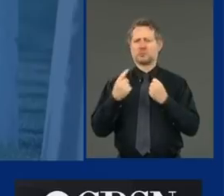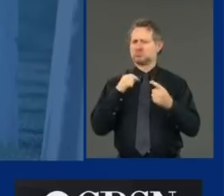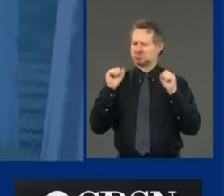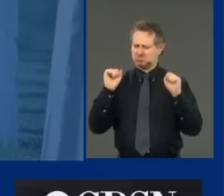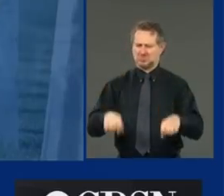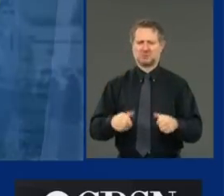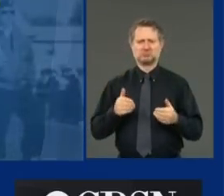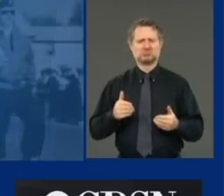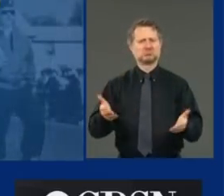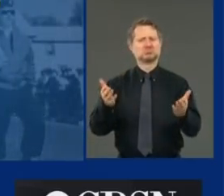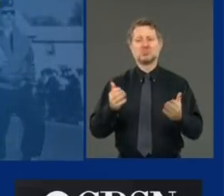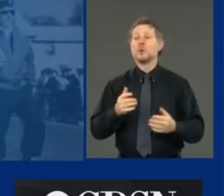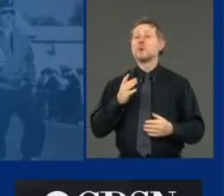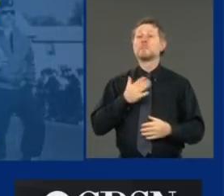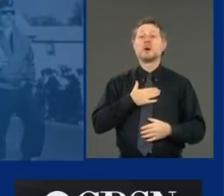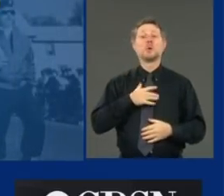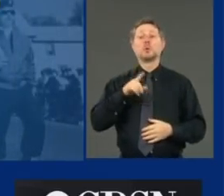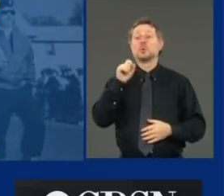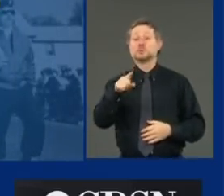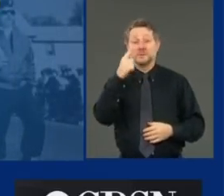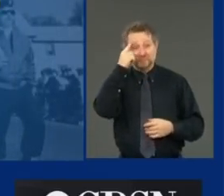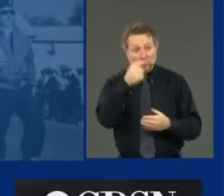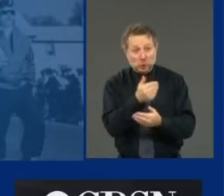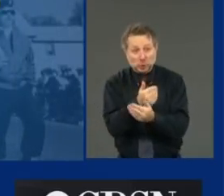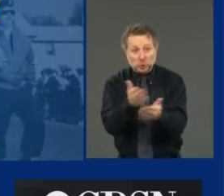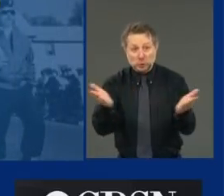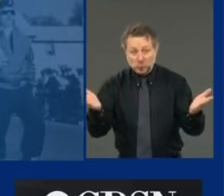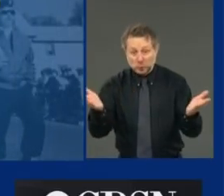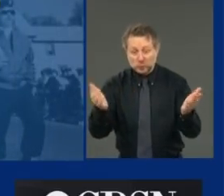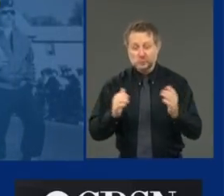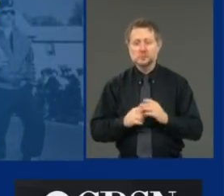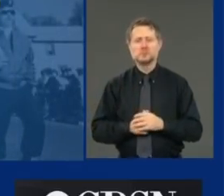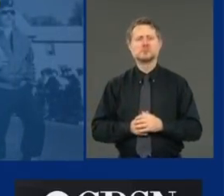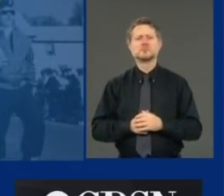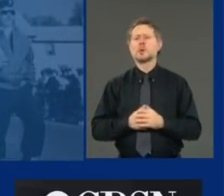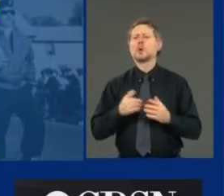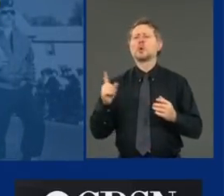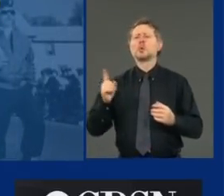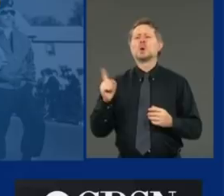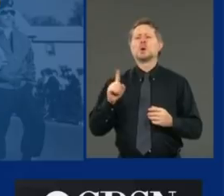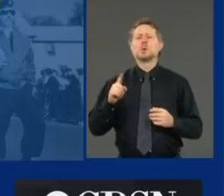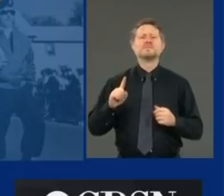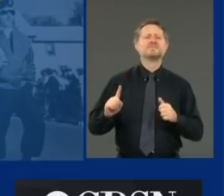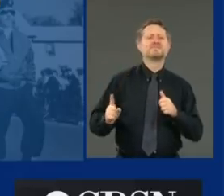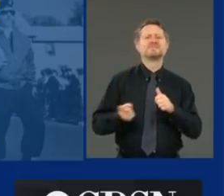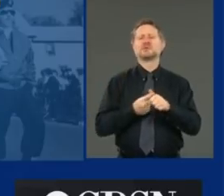SUMMER IS UPON US. THE 155th MEMORIAL DAY. PRESS GETS TO ASK ME QUESTIONS.